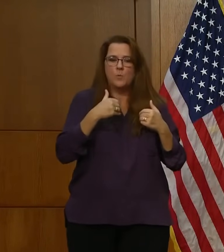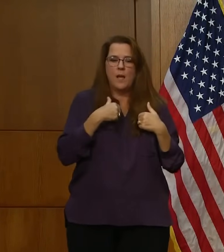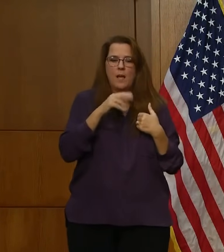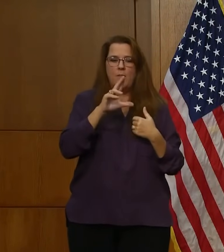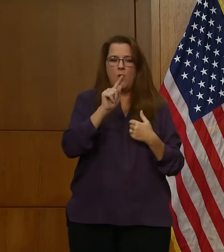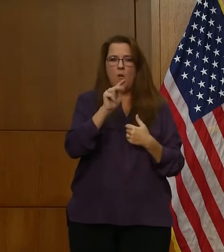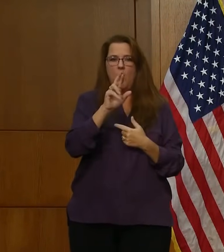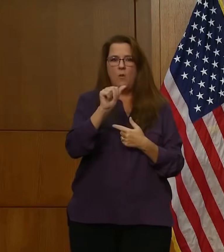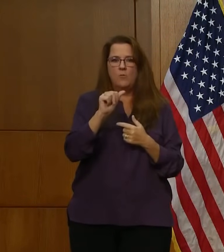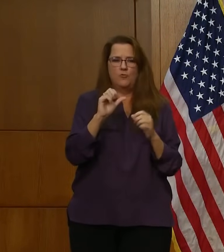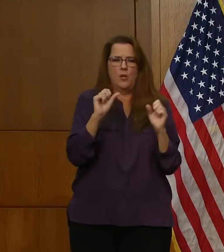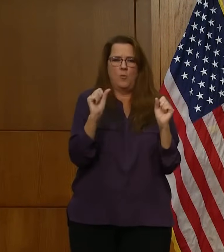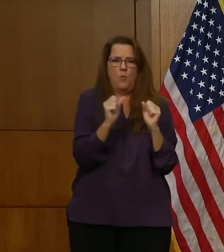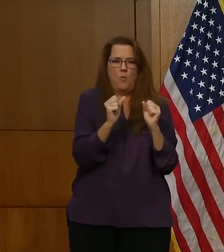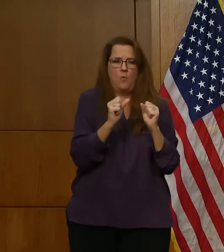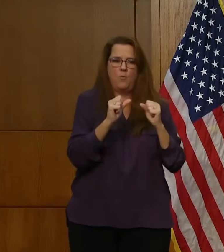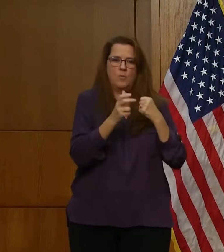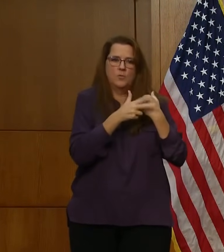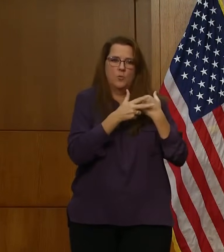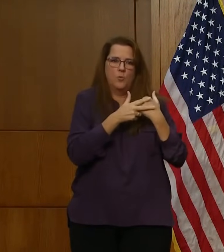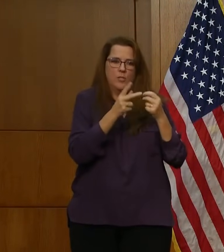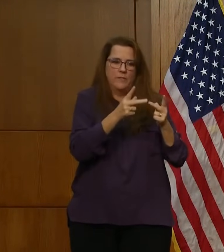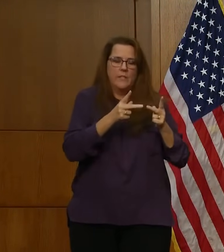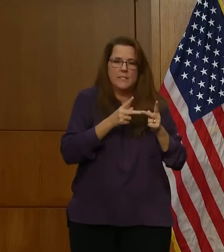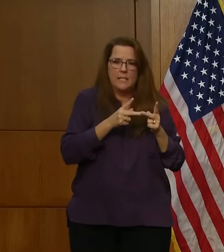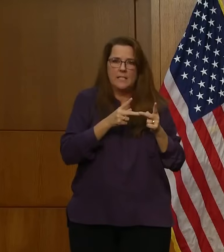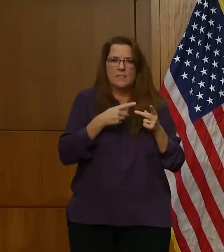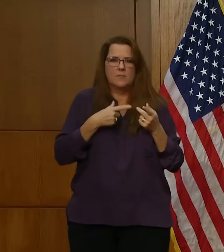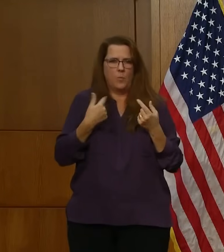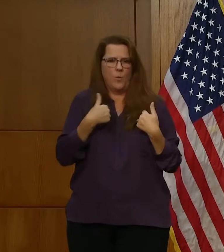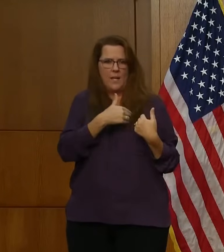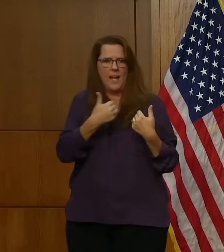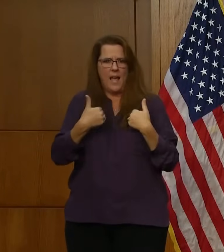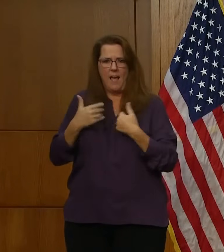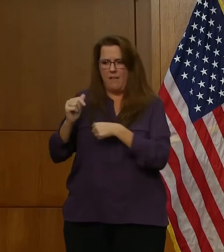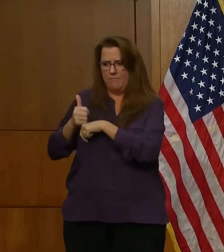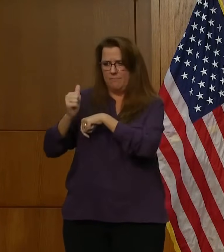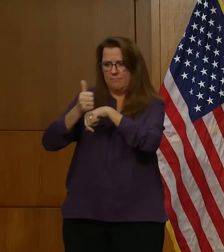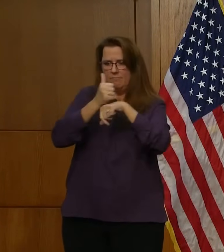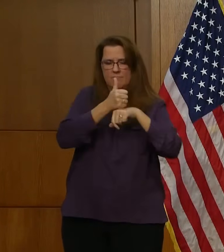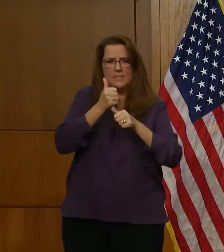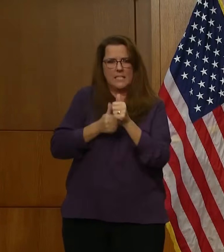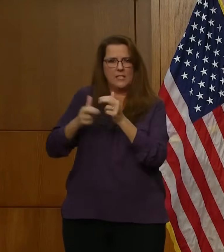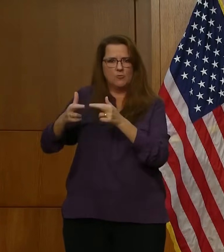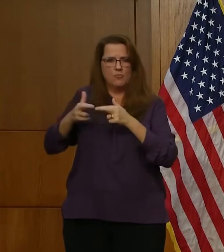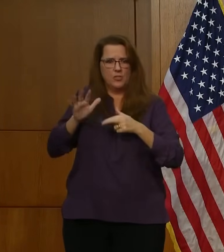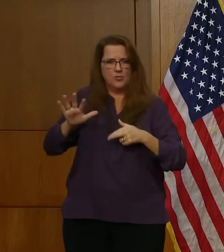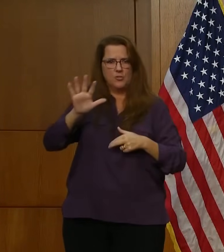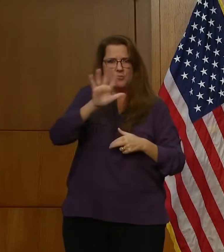THAT'S WHAT HAPPENED AT HOSPITAL SYSTEMS ARE FACILITIES EQUIPPED WITH ALTERA COLD STORAGE FACILITIES WHICH EXISTS